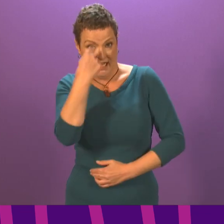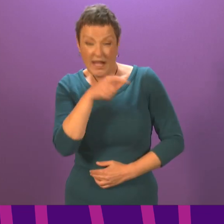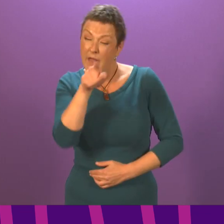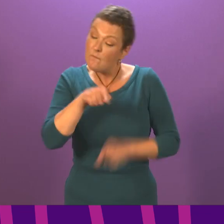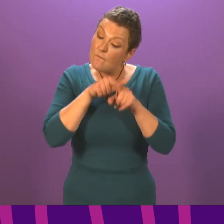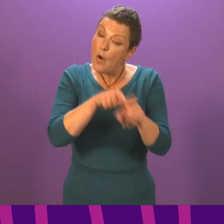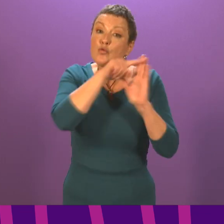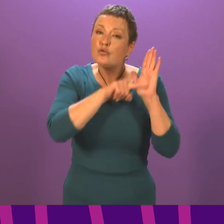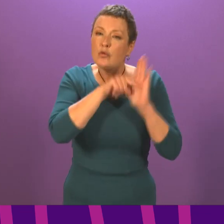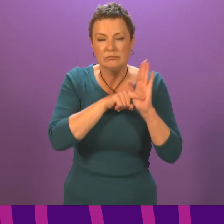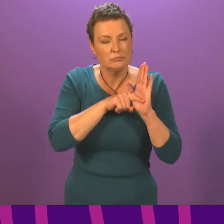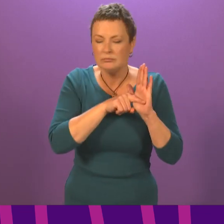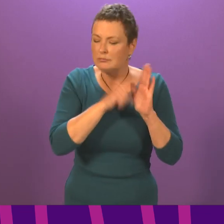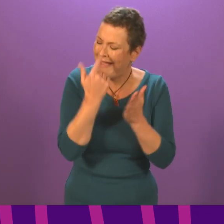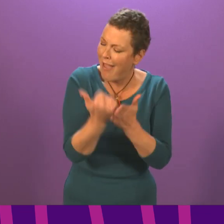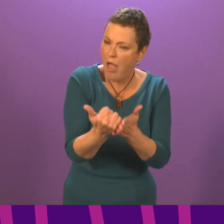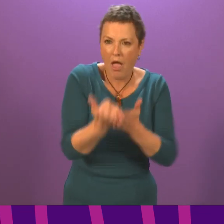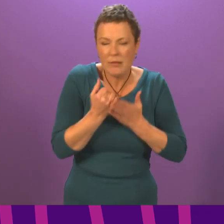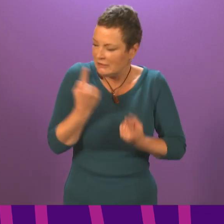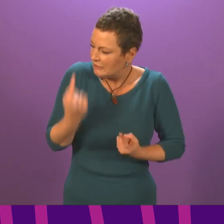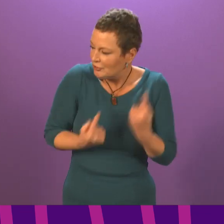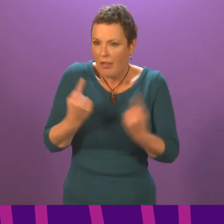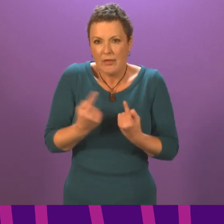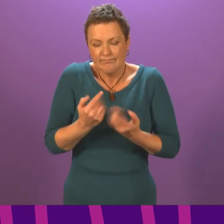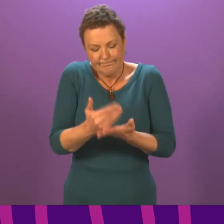to those rules now remains the best way for all of us to protect one another. By doing